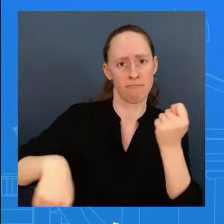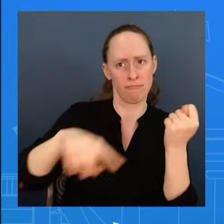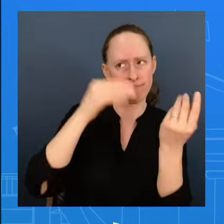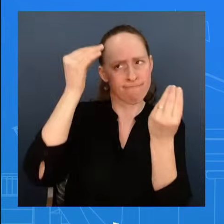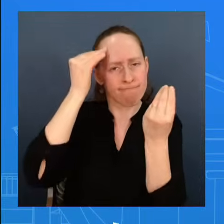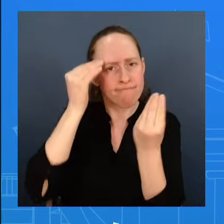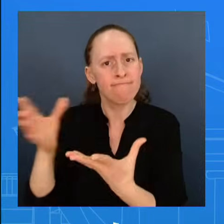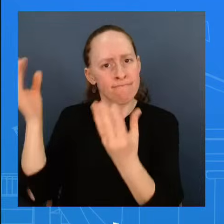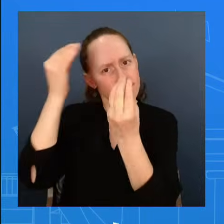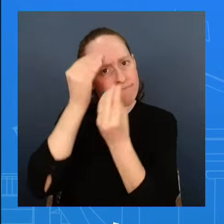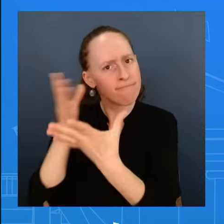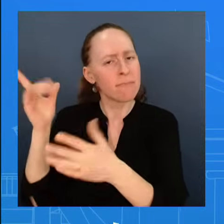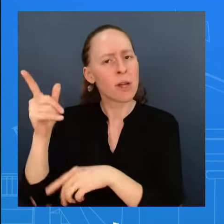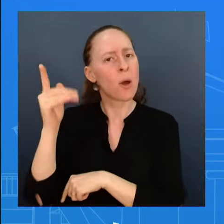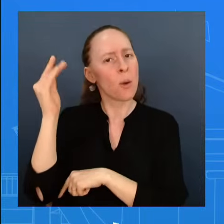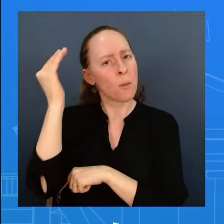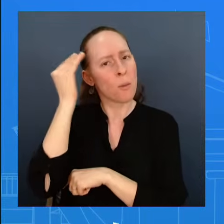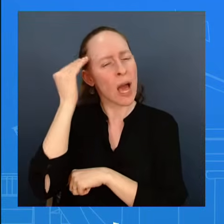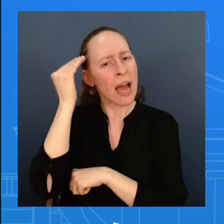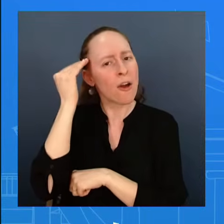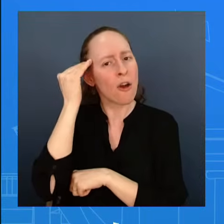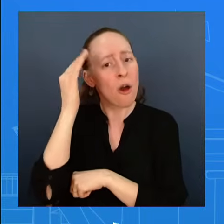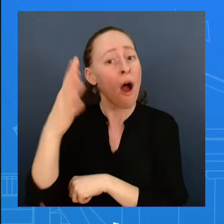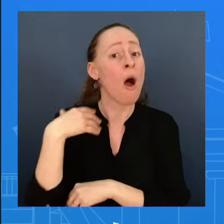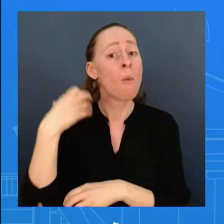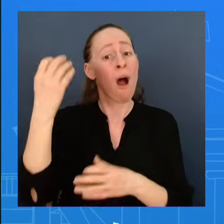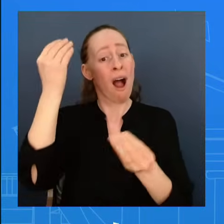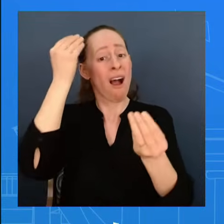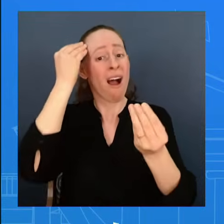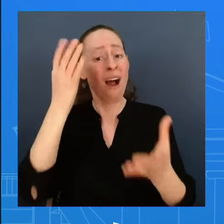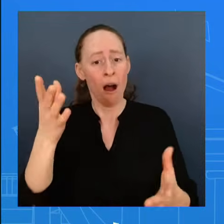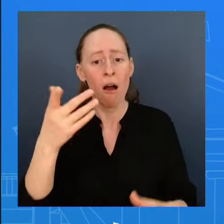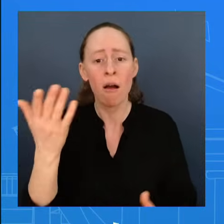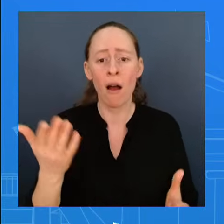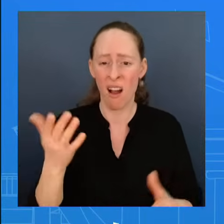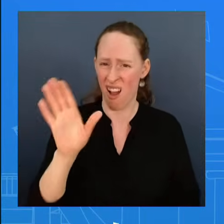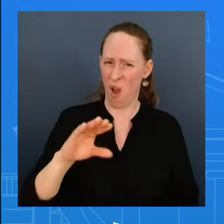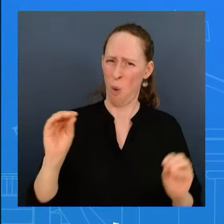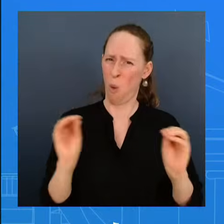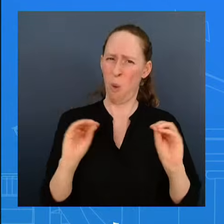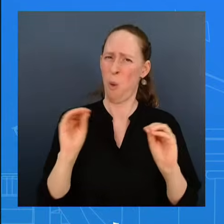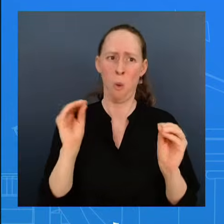no president has spoken more forcefully about combating antisemitism than this president.